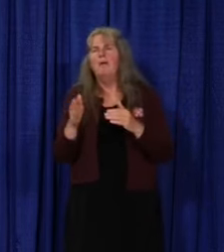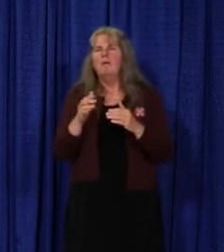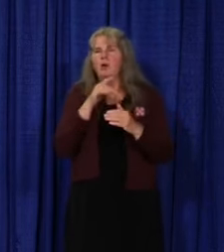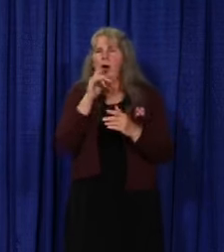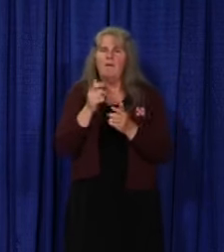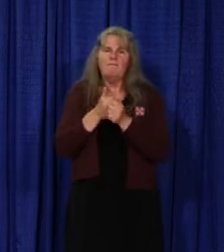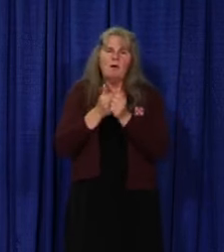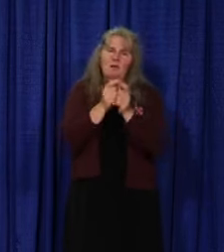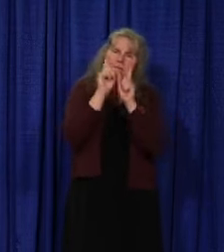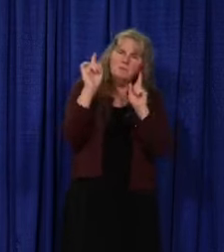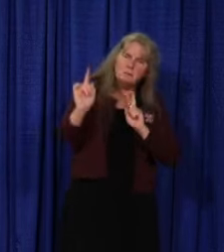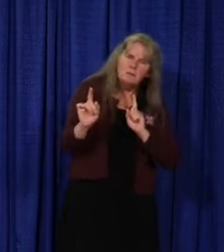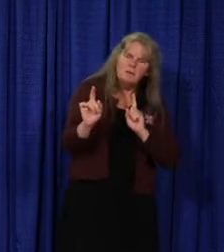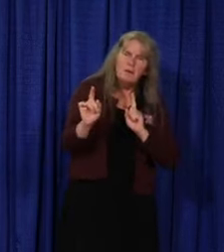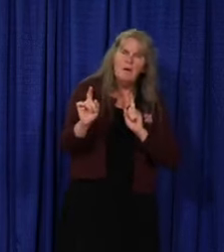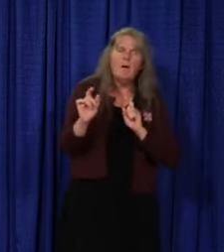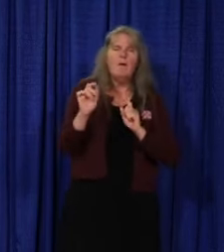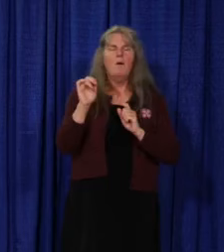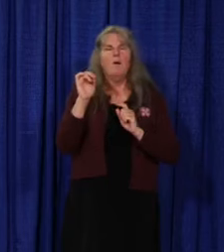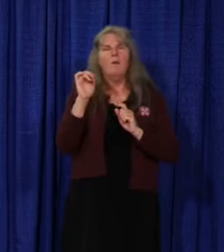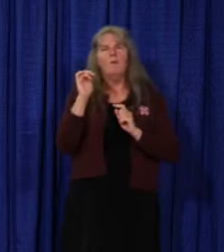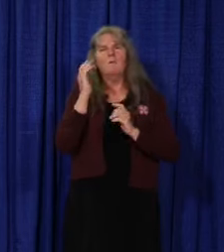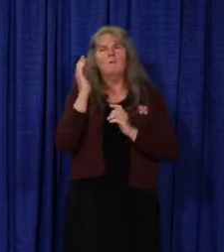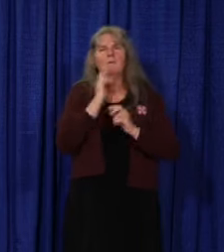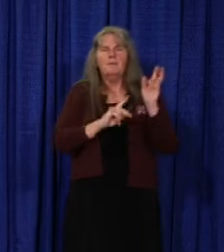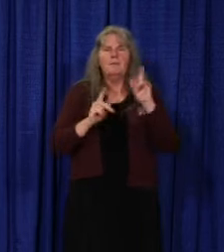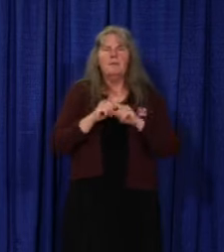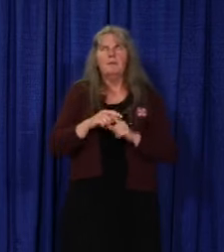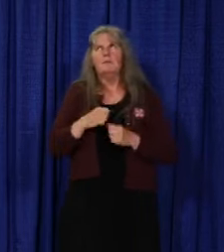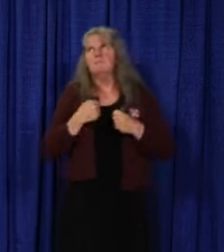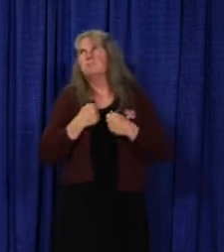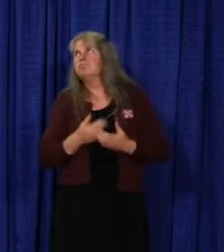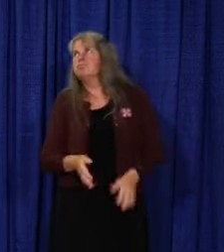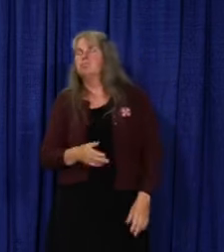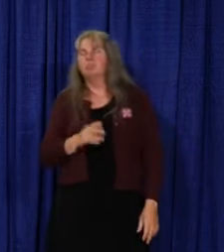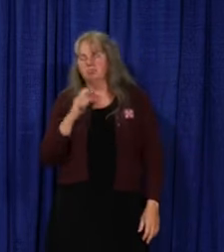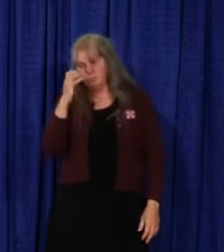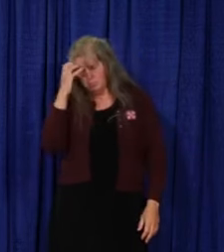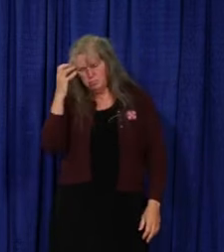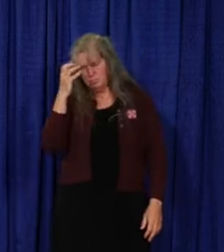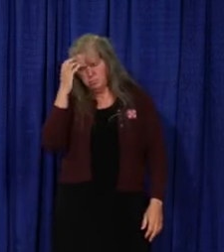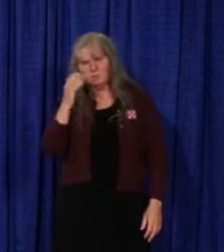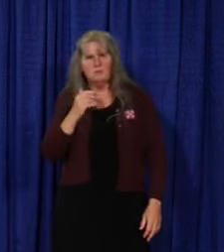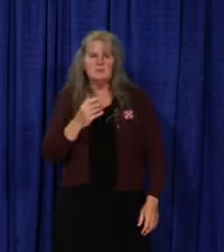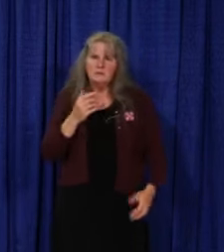people that think it has been a long road, and I'm kind of sick of doing what we need to do.